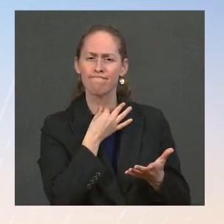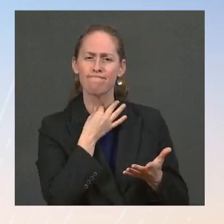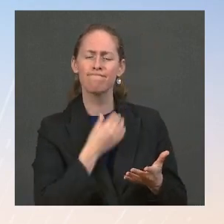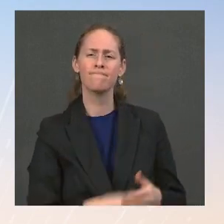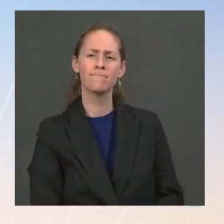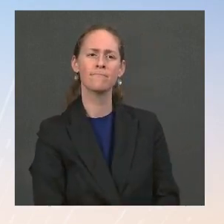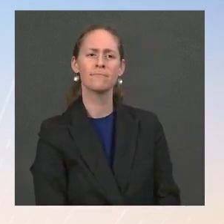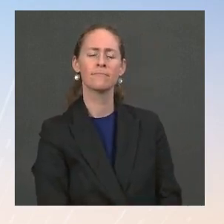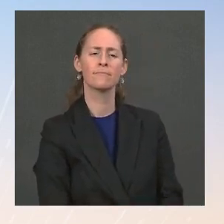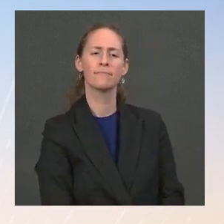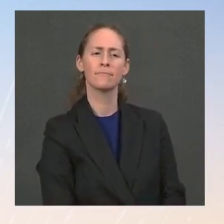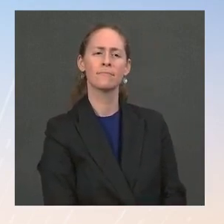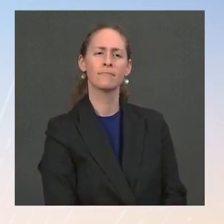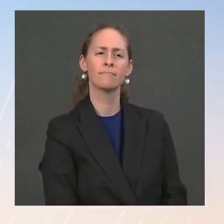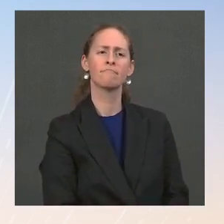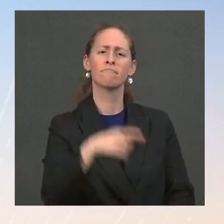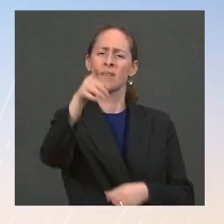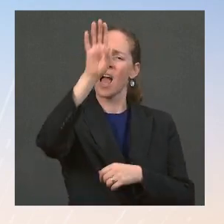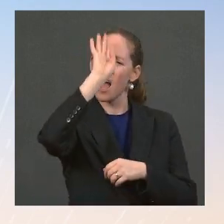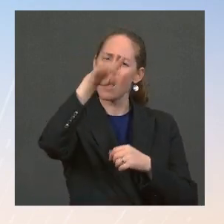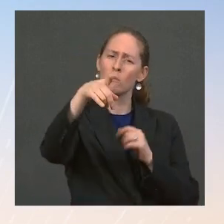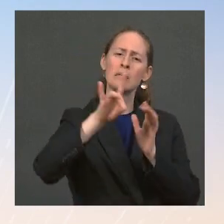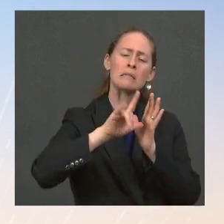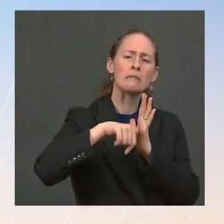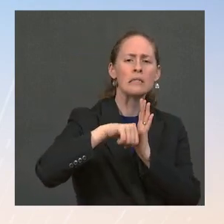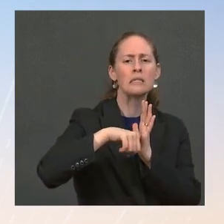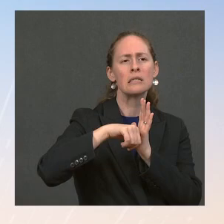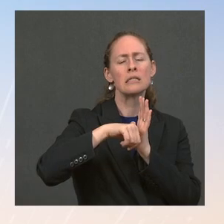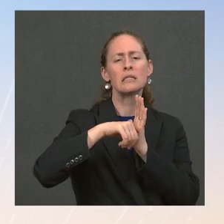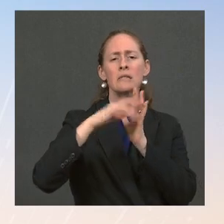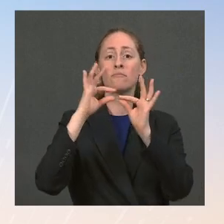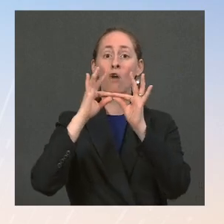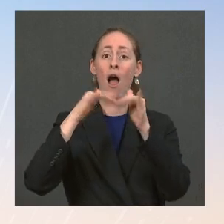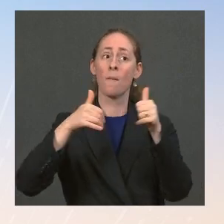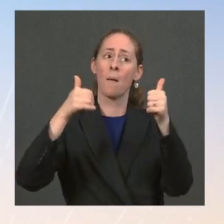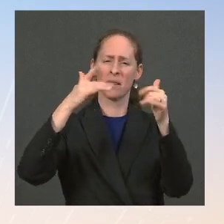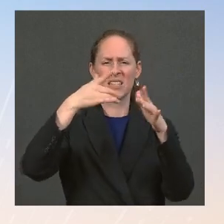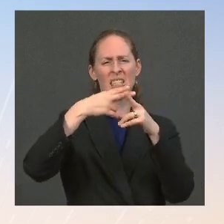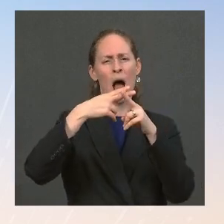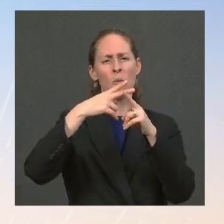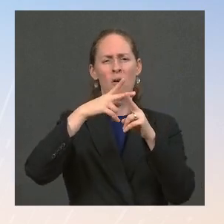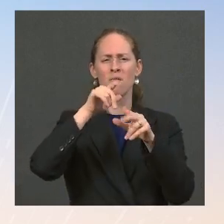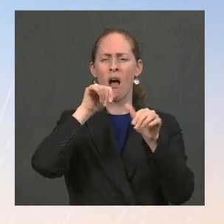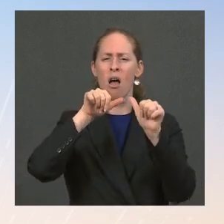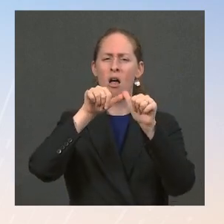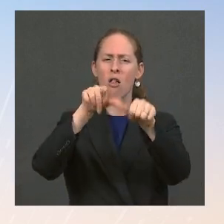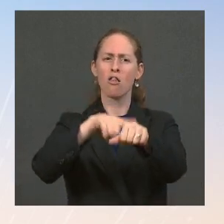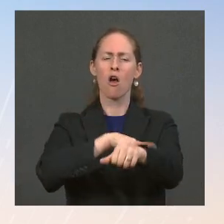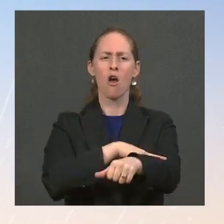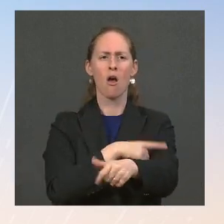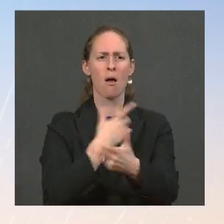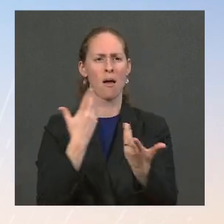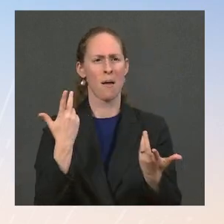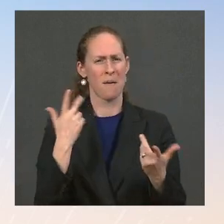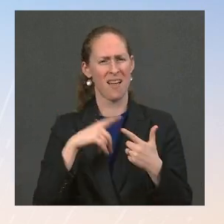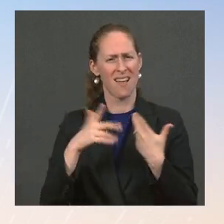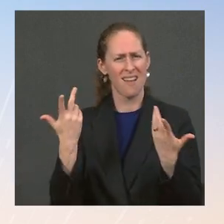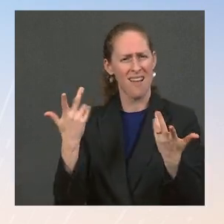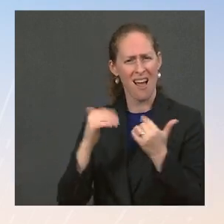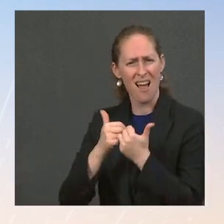that the President will -- you know, when asked how he plans to address this -- "We'll talk about competition issues. We'll talk about meat prices."